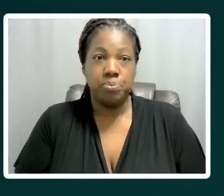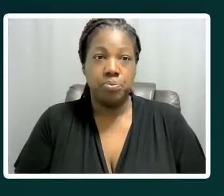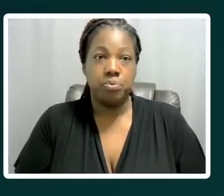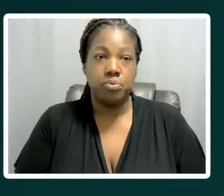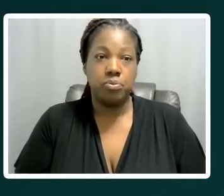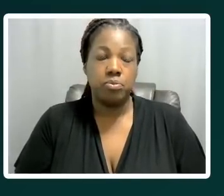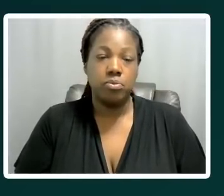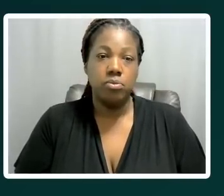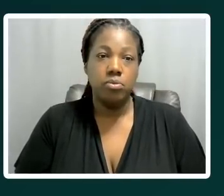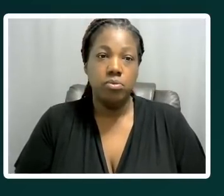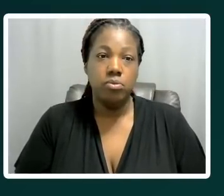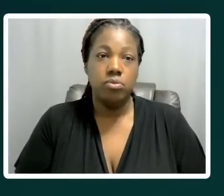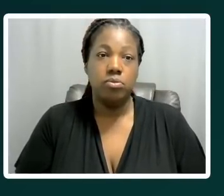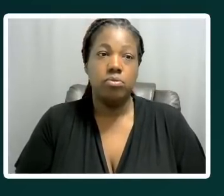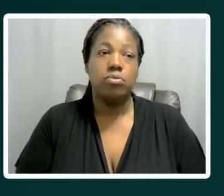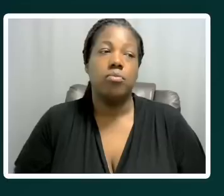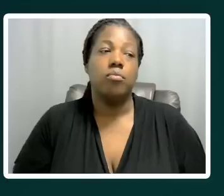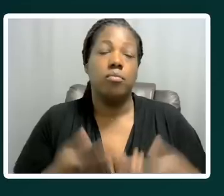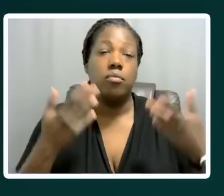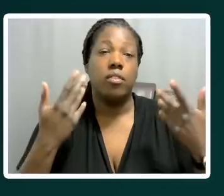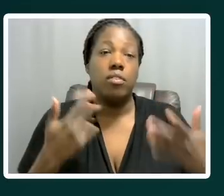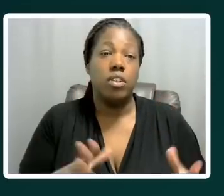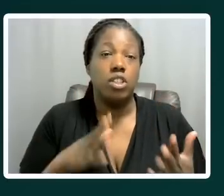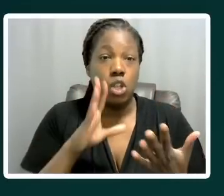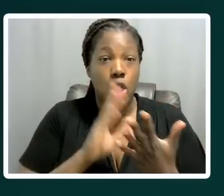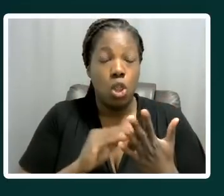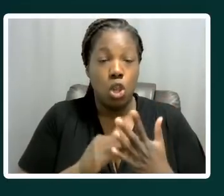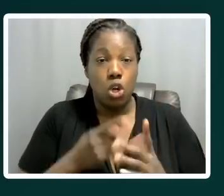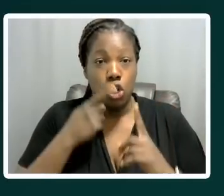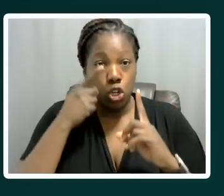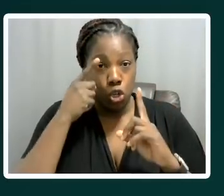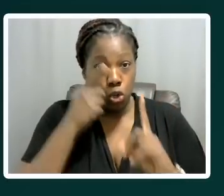So after we think about the learning goals, we then move to design and accessibility of the